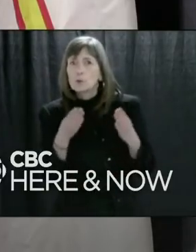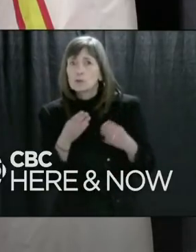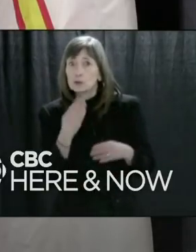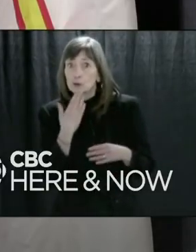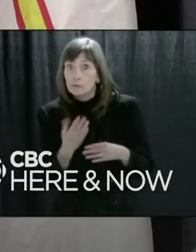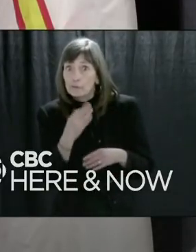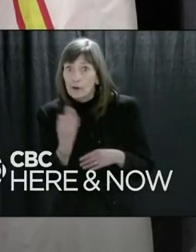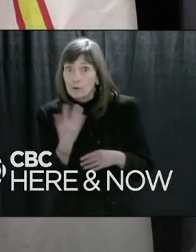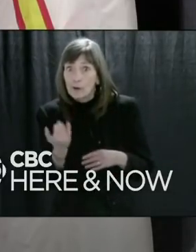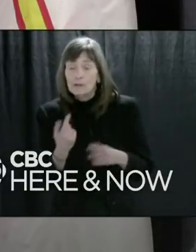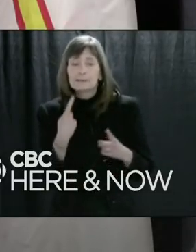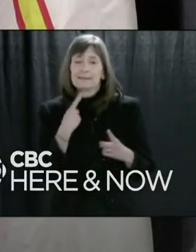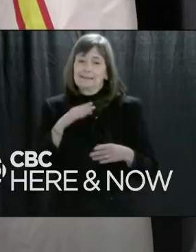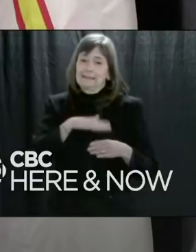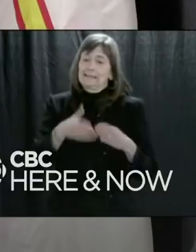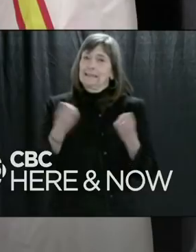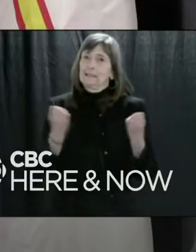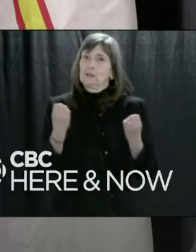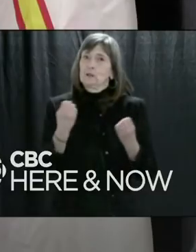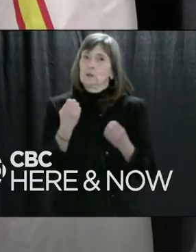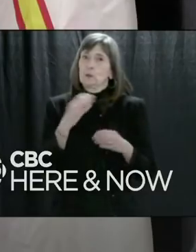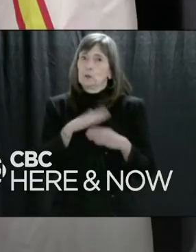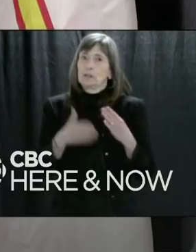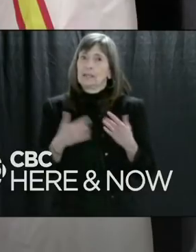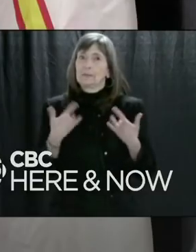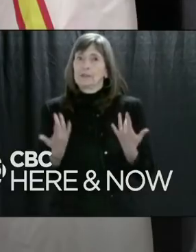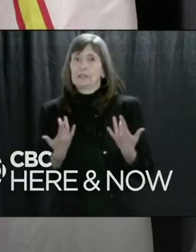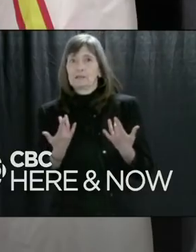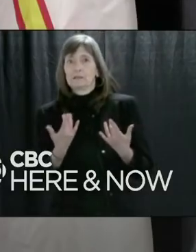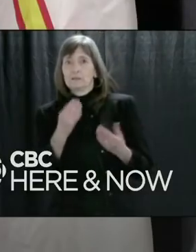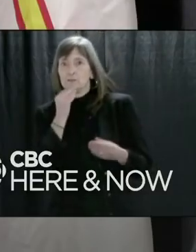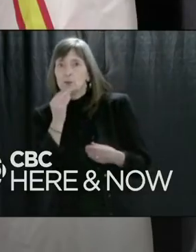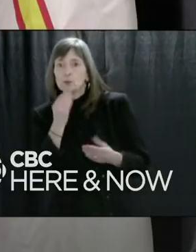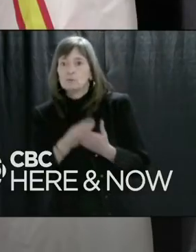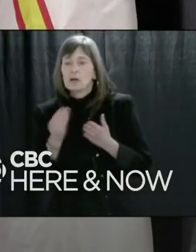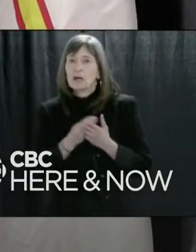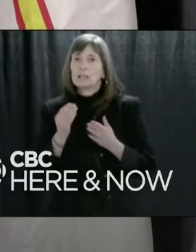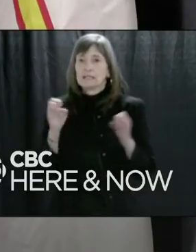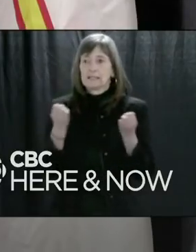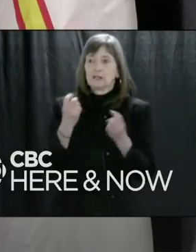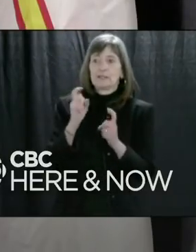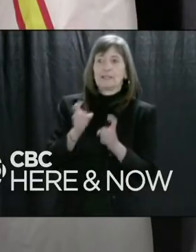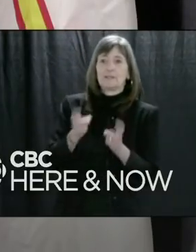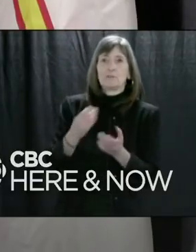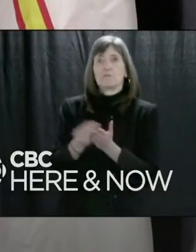BUSIEST WEEKENDS AHEAD OF US.